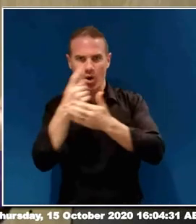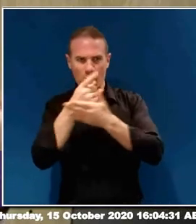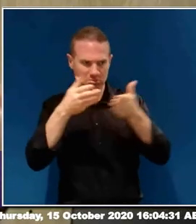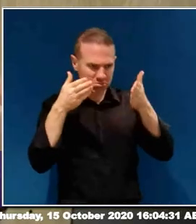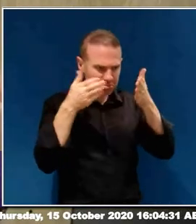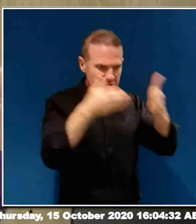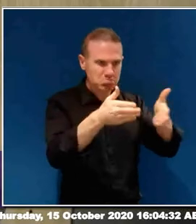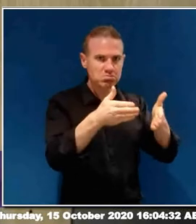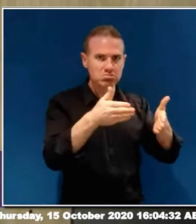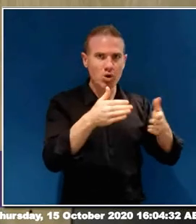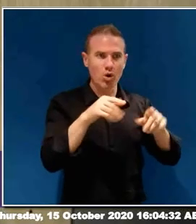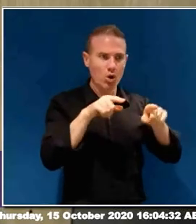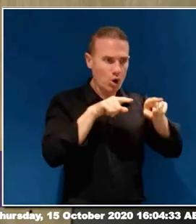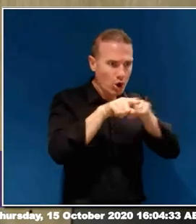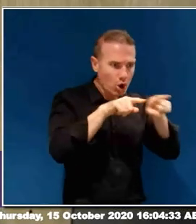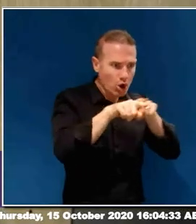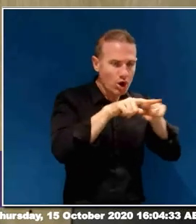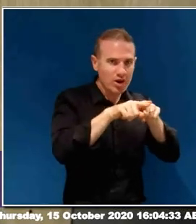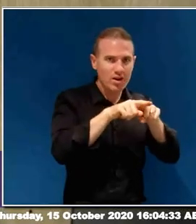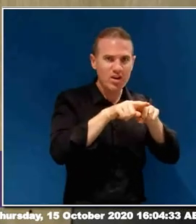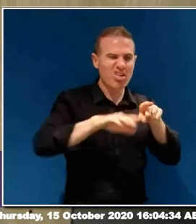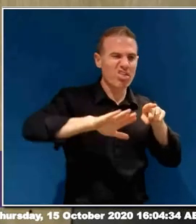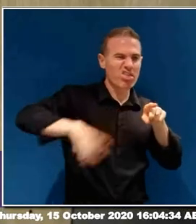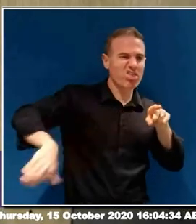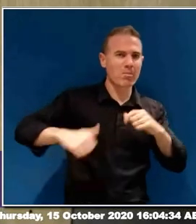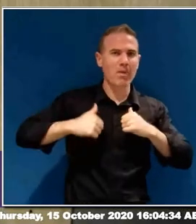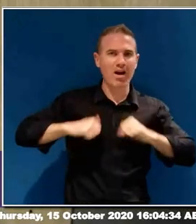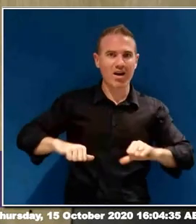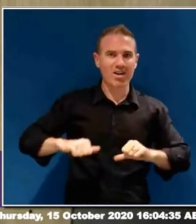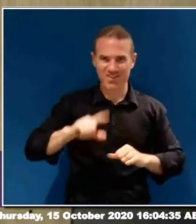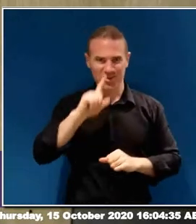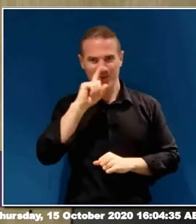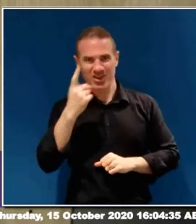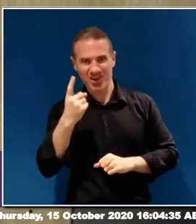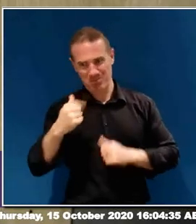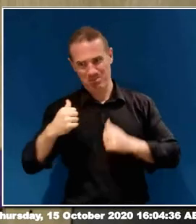protective of it and predictive of it.